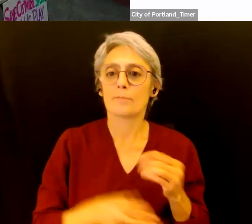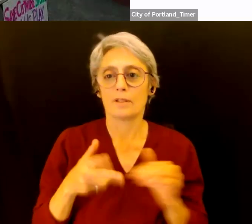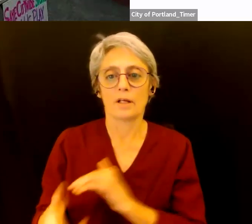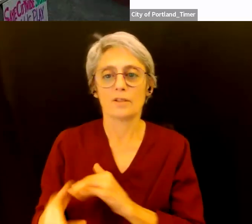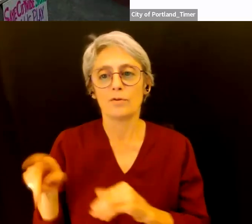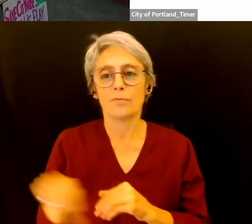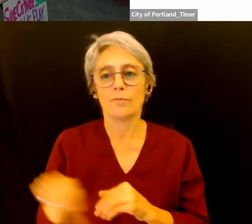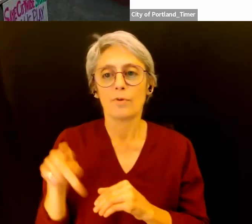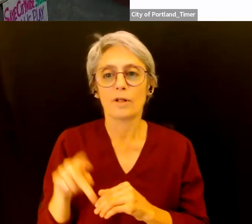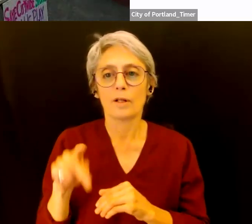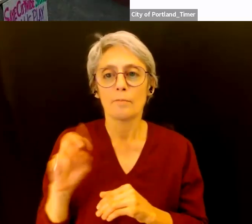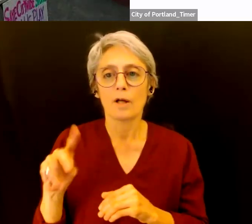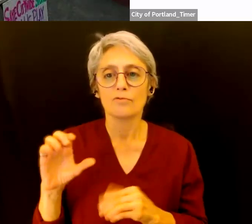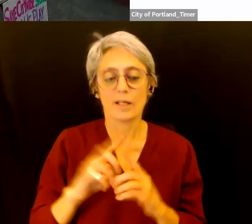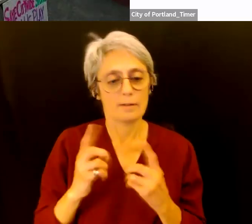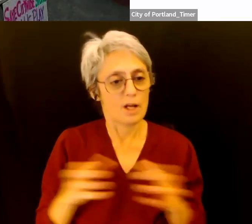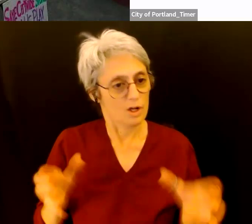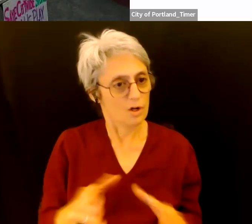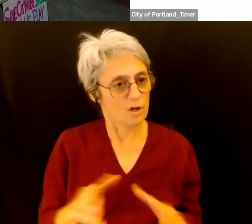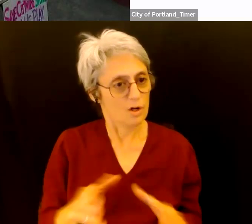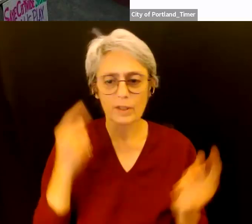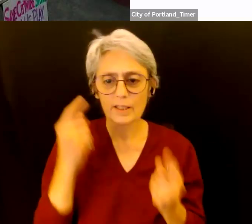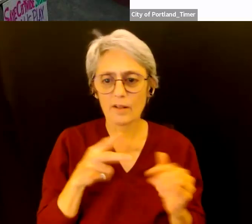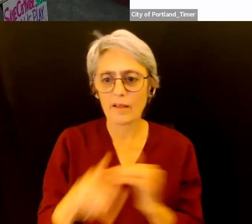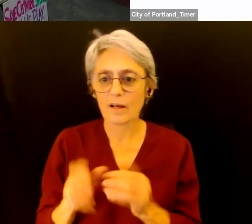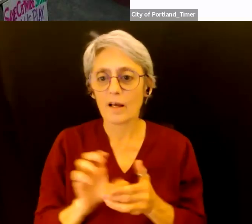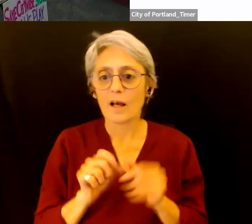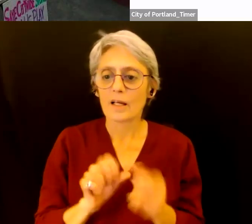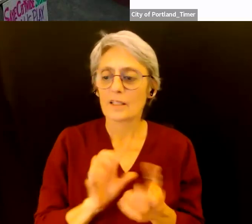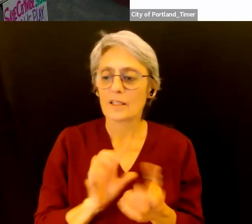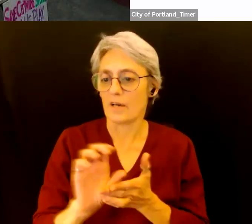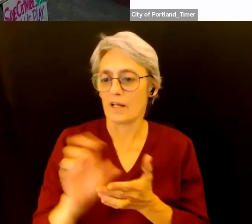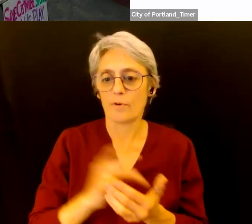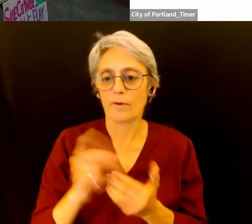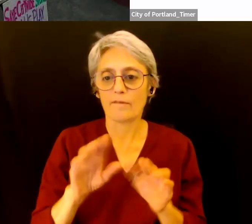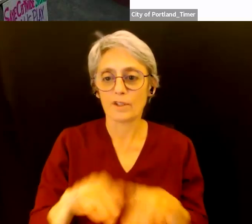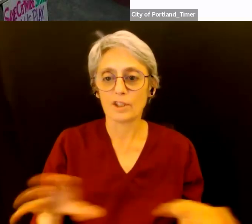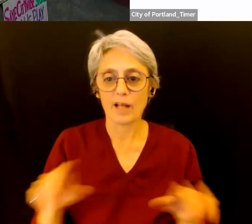And I encourage you to reconsider the cuts and to continue funding programs for children and families.